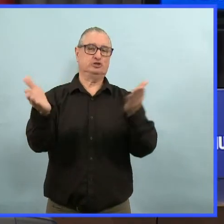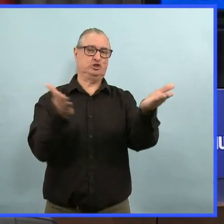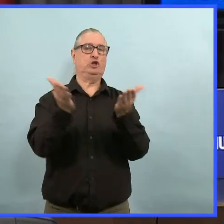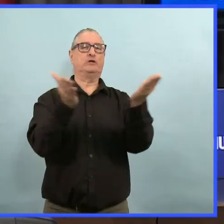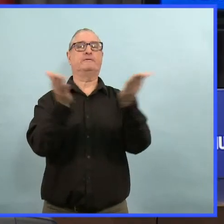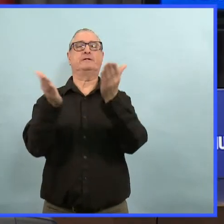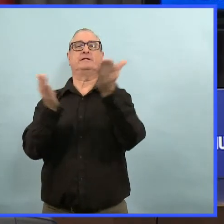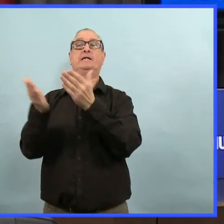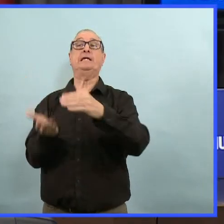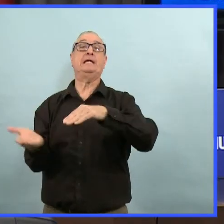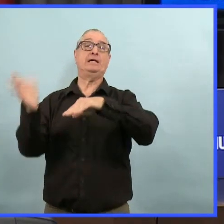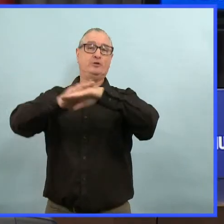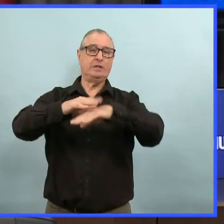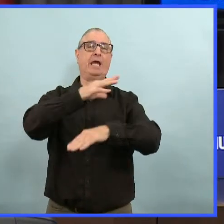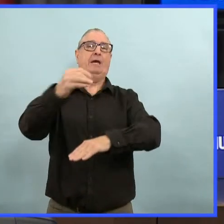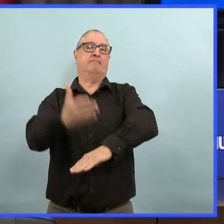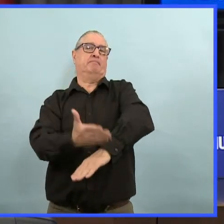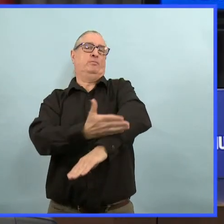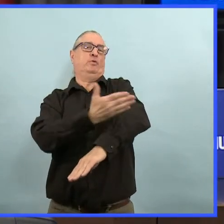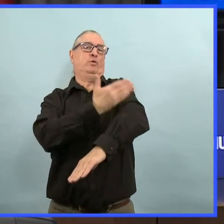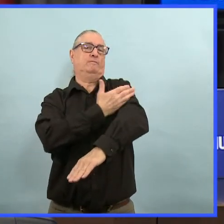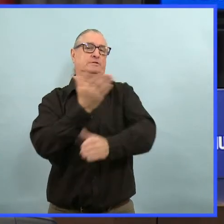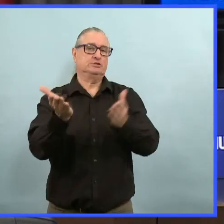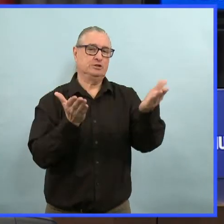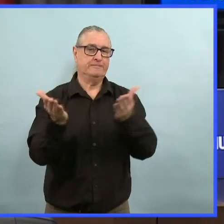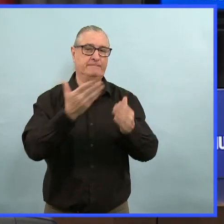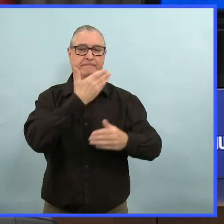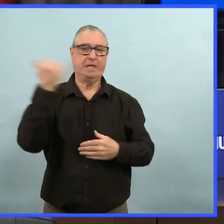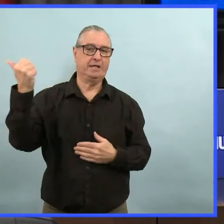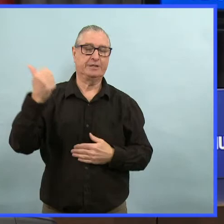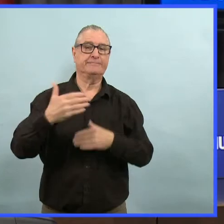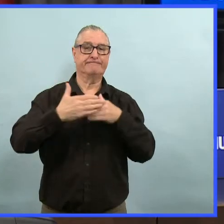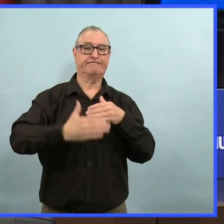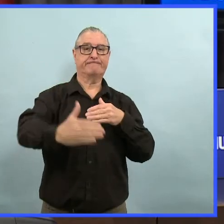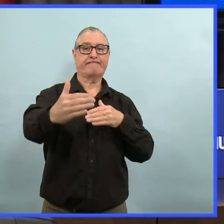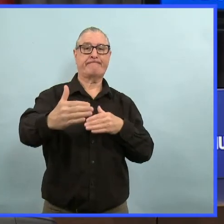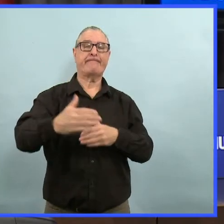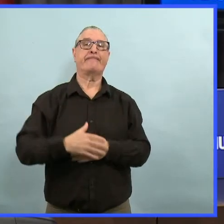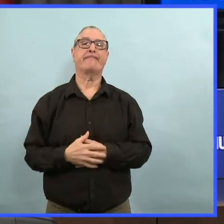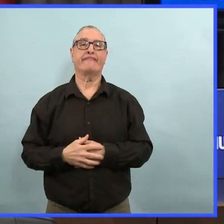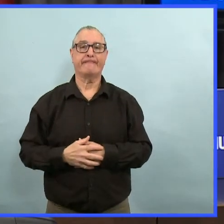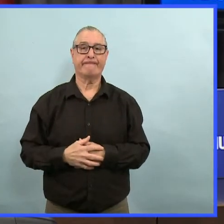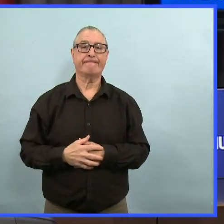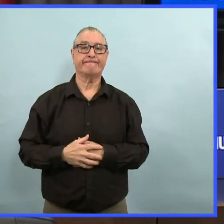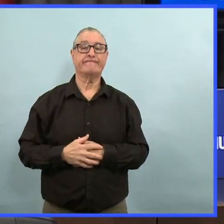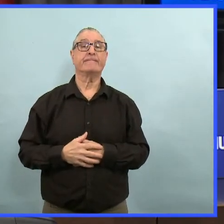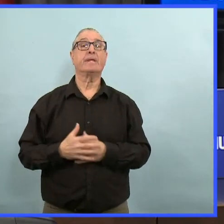as we do our capacity to perform non-covered services will increase incrementally over time